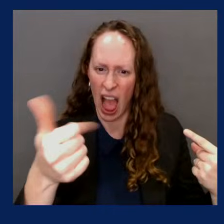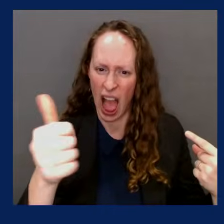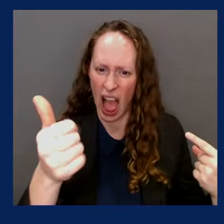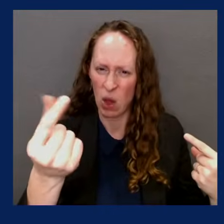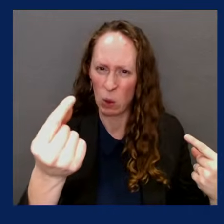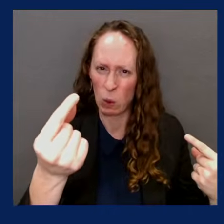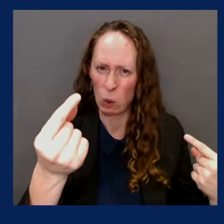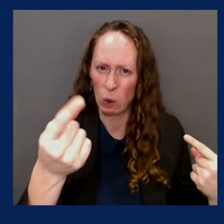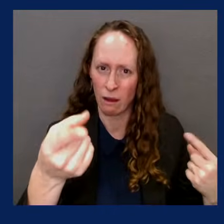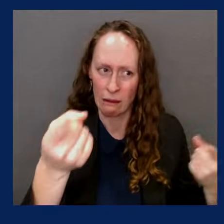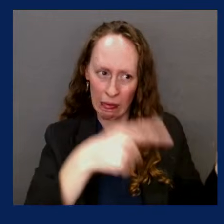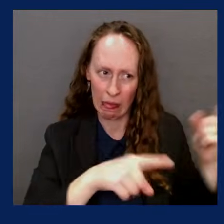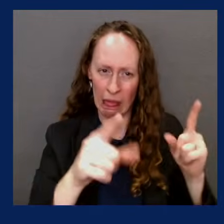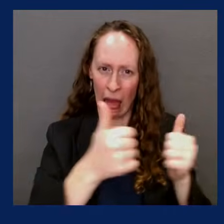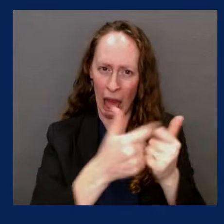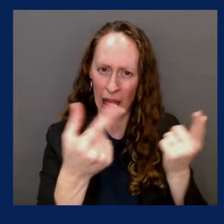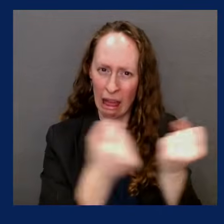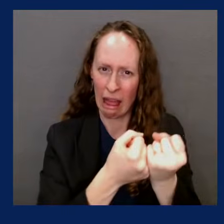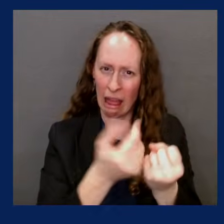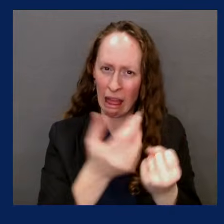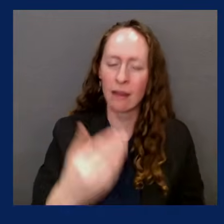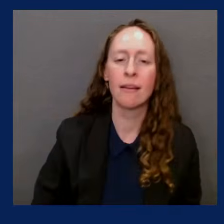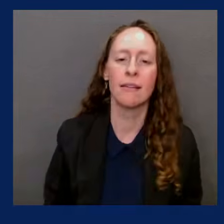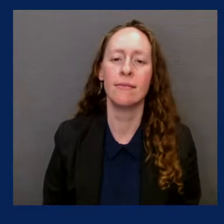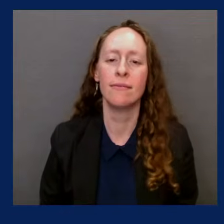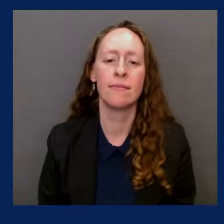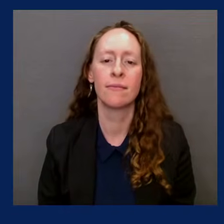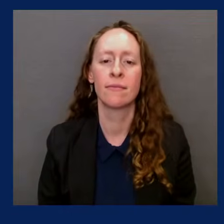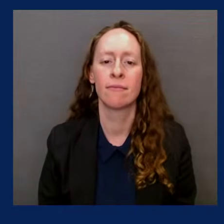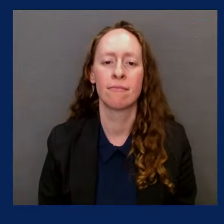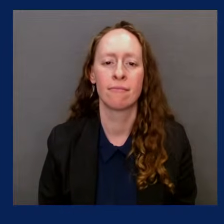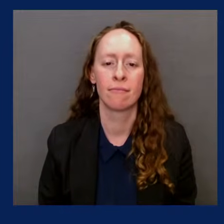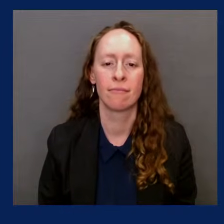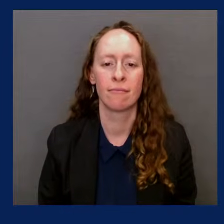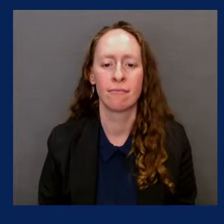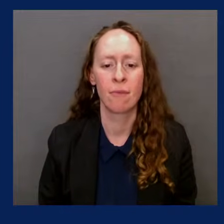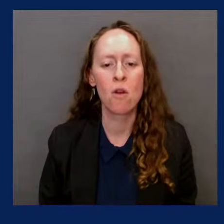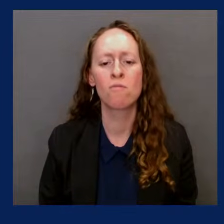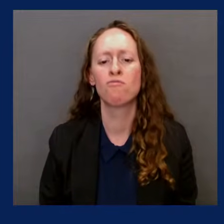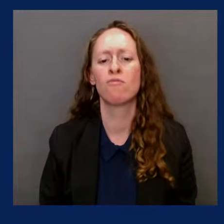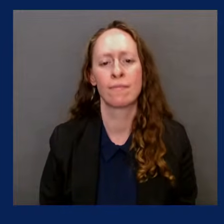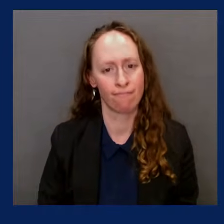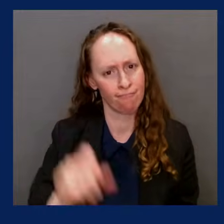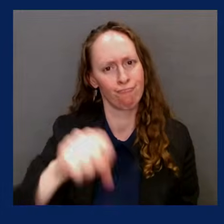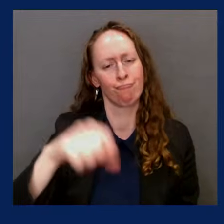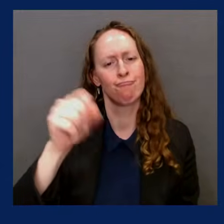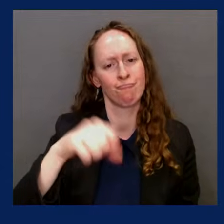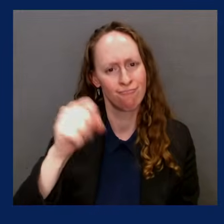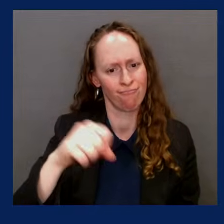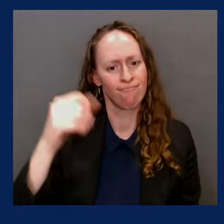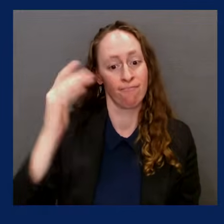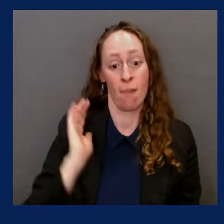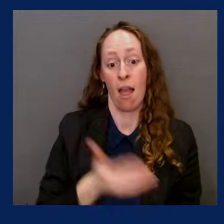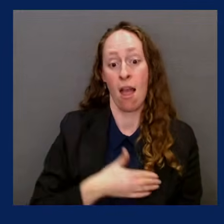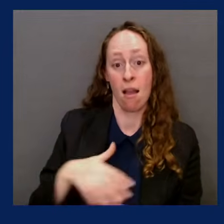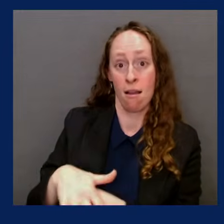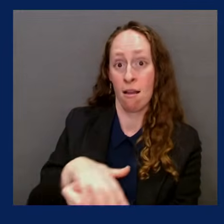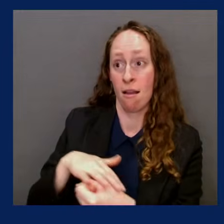That's a fact that we are living with. The relationship with -- with China is one where the principle that I bring to it